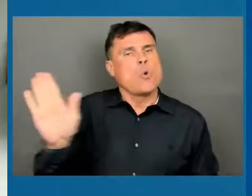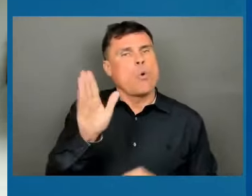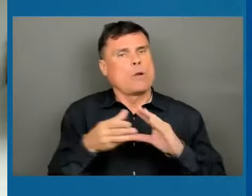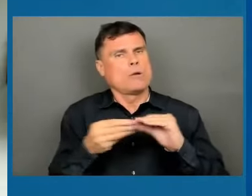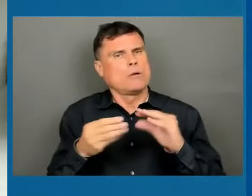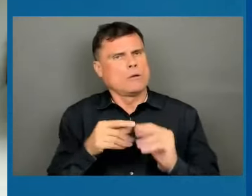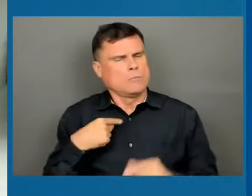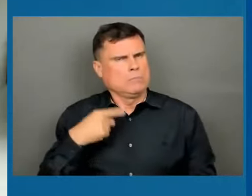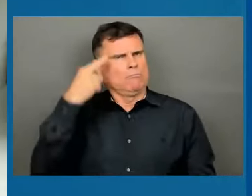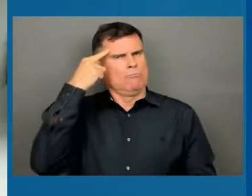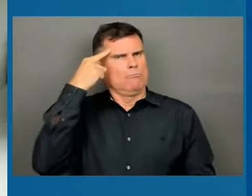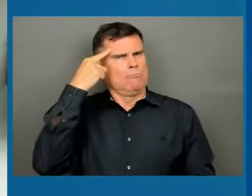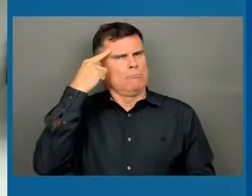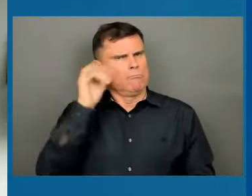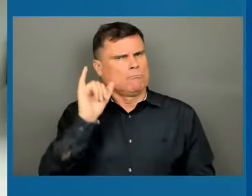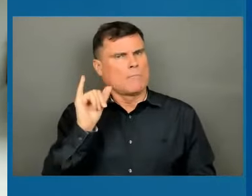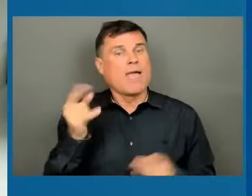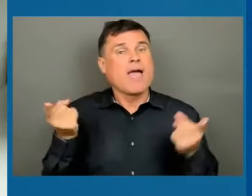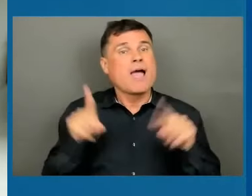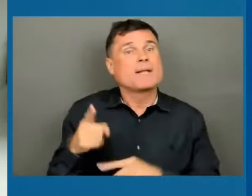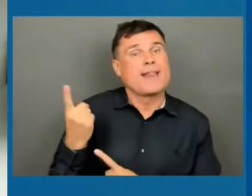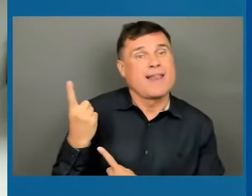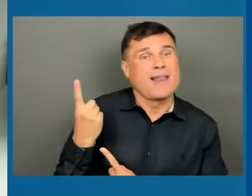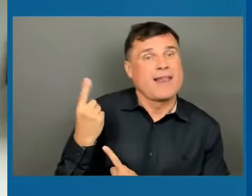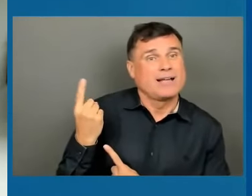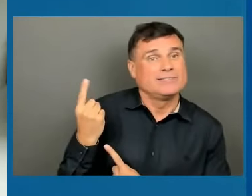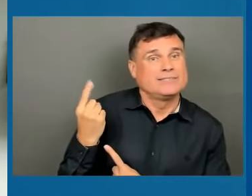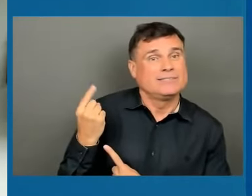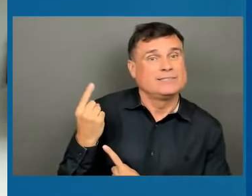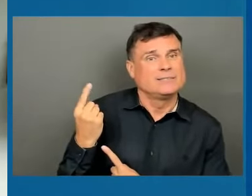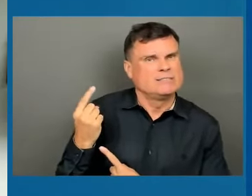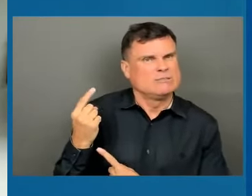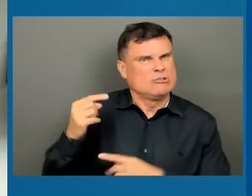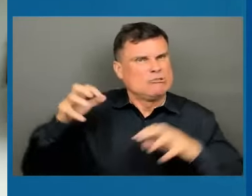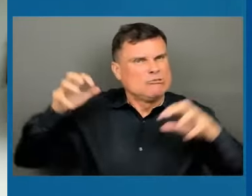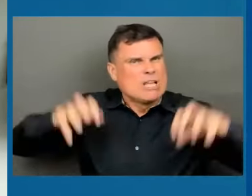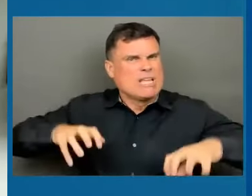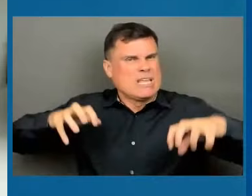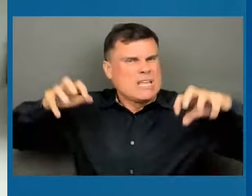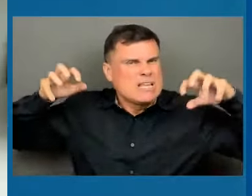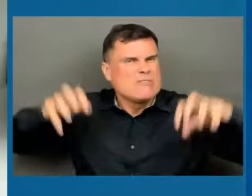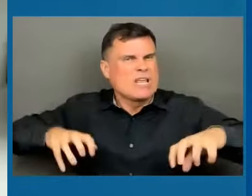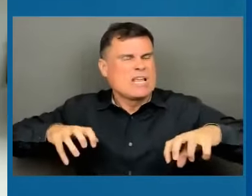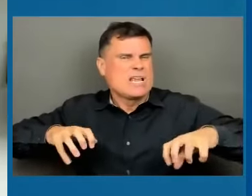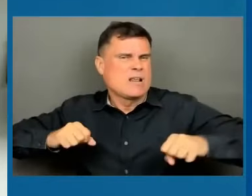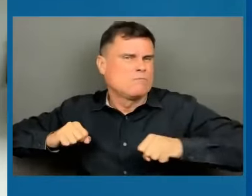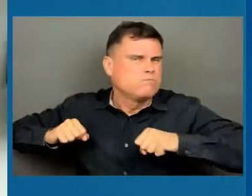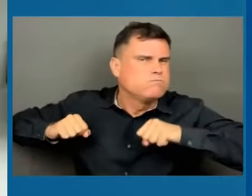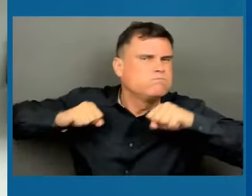last big atmospheric river.. You just gave some advice on preparing, but is there one